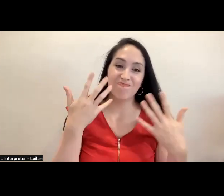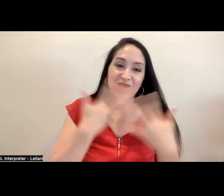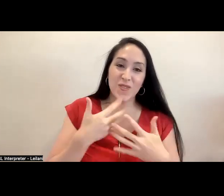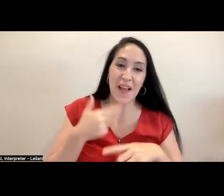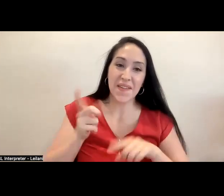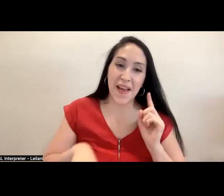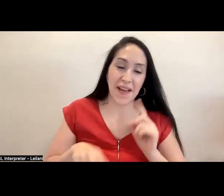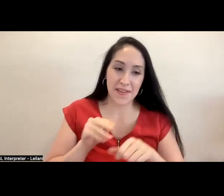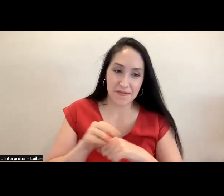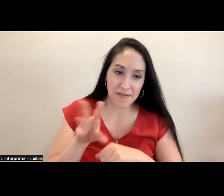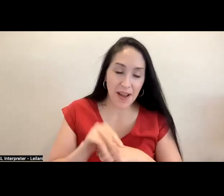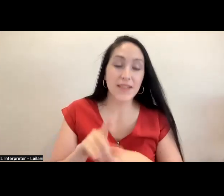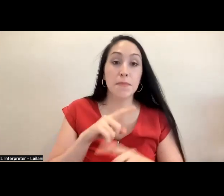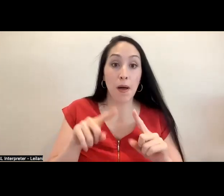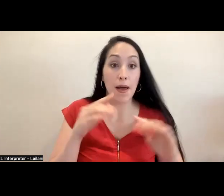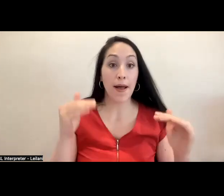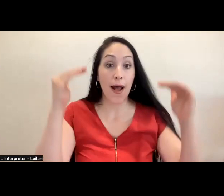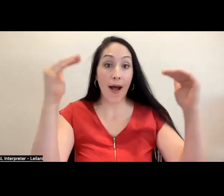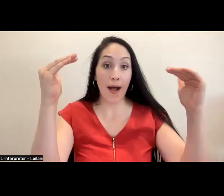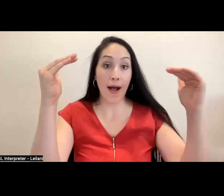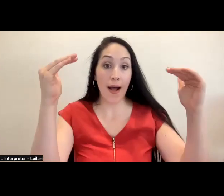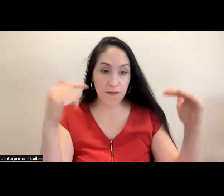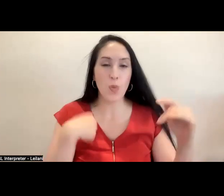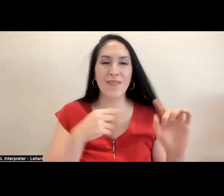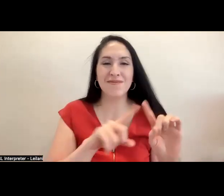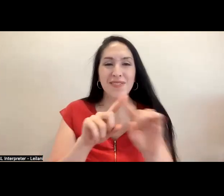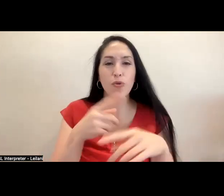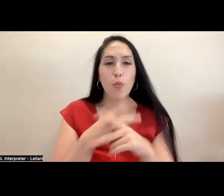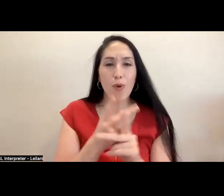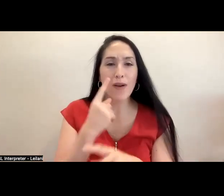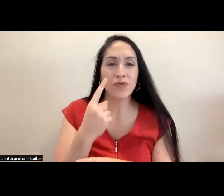We have different investment products depending on the needs of individuals.